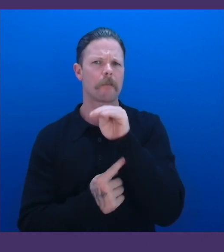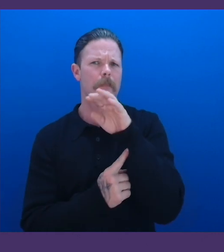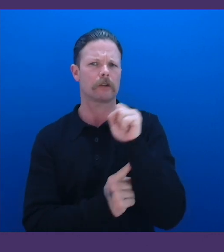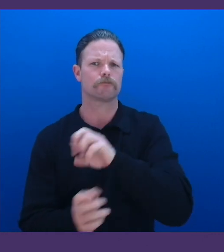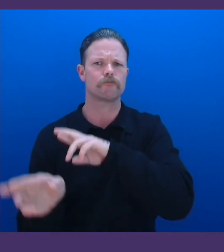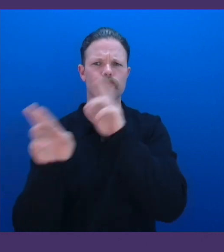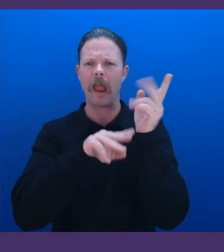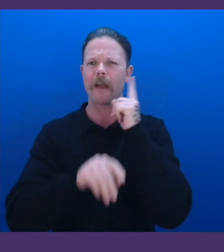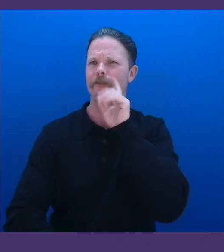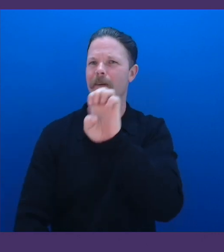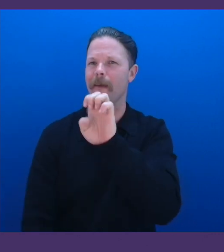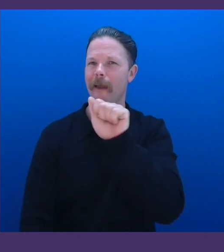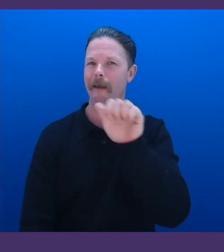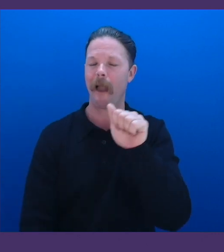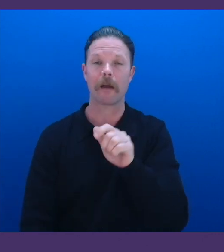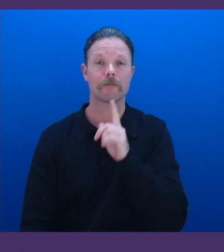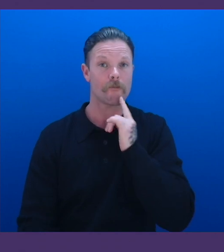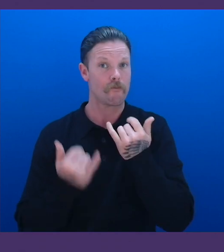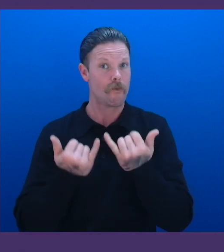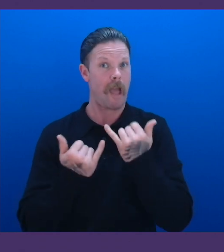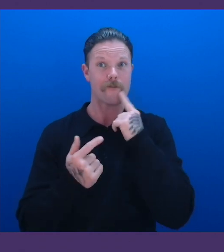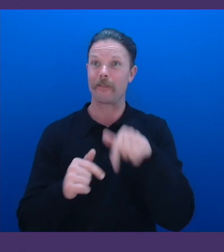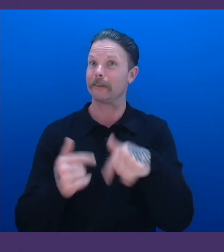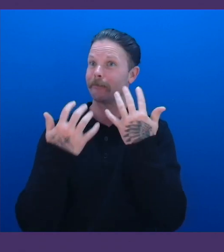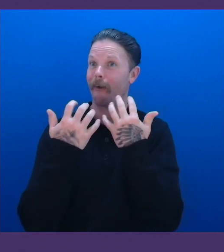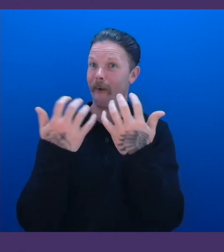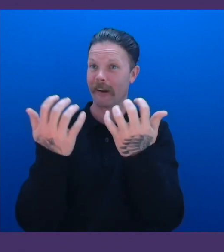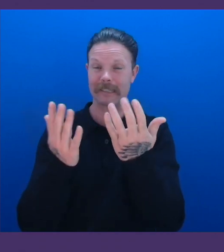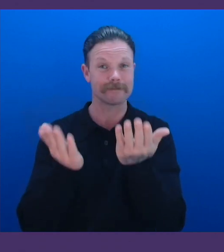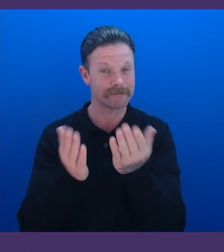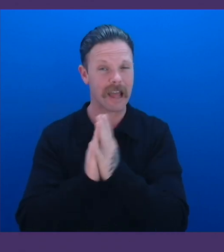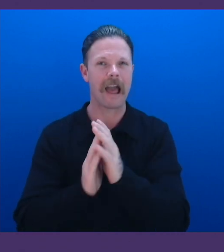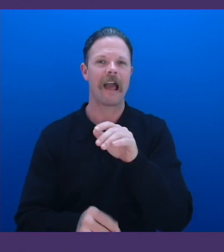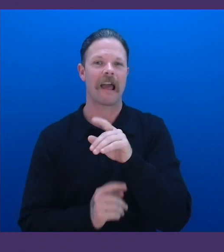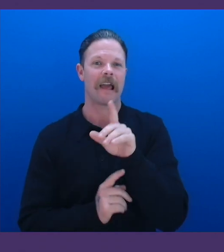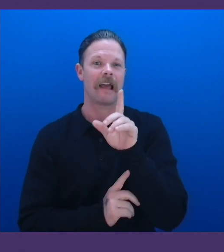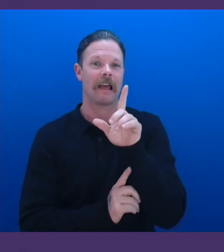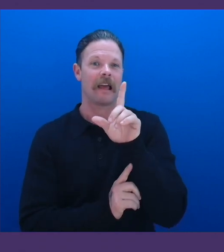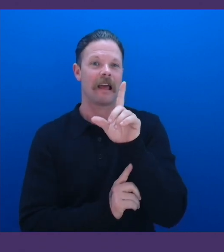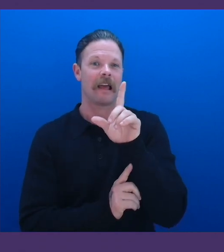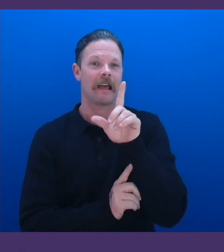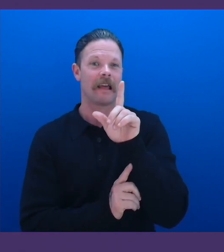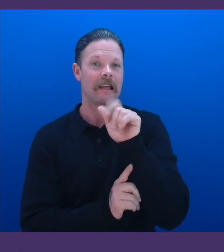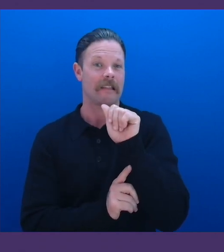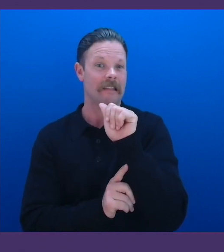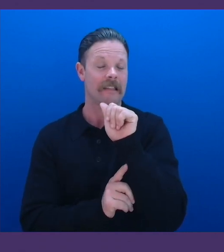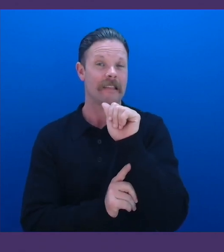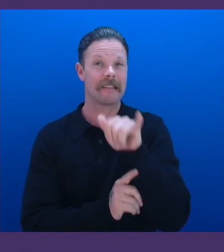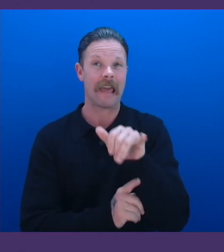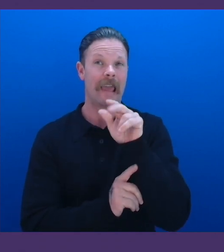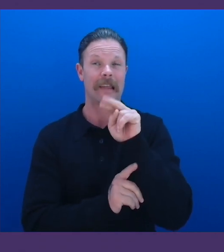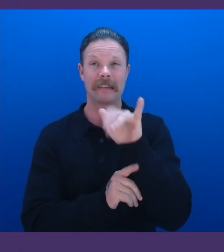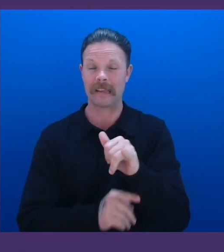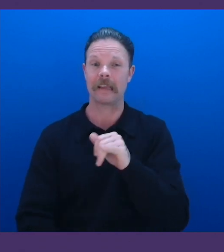Now, relevant for this audience, Léonie, Susanna and I each have personal experience with low vision